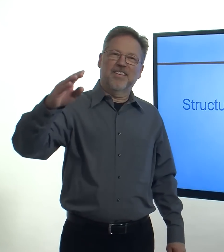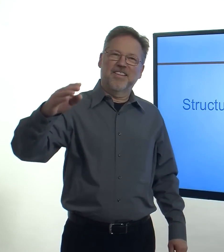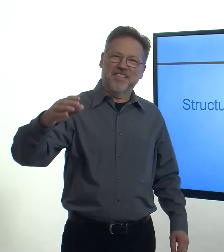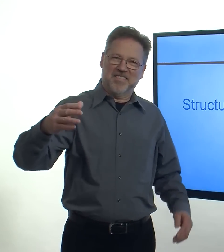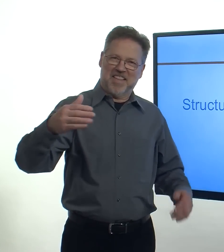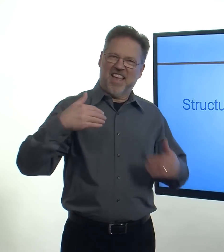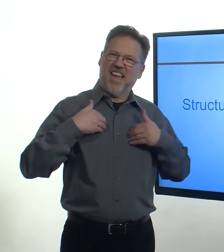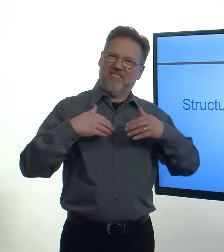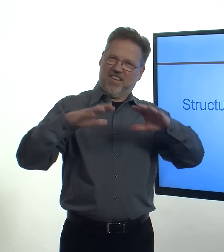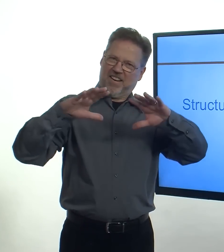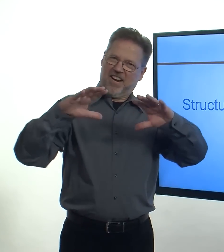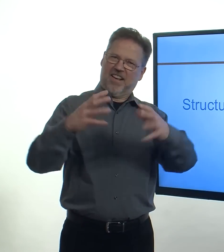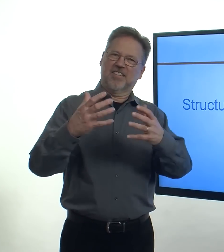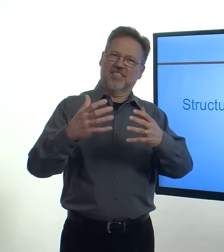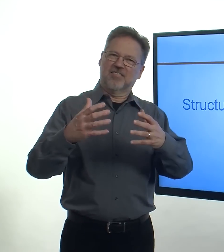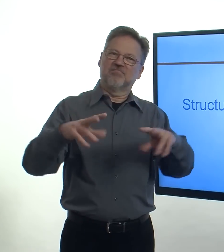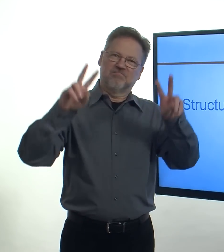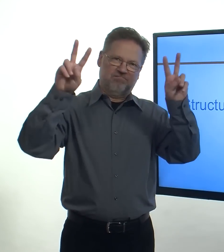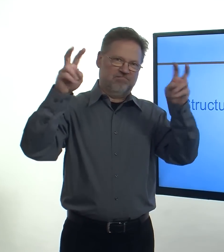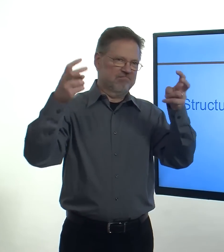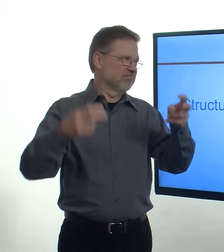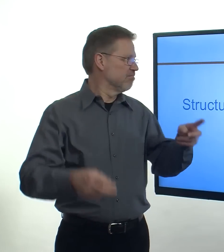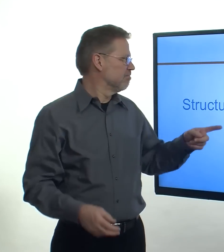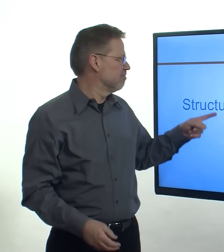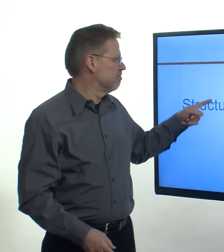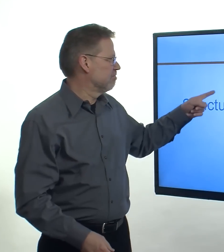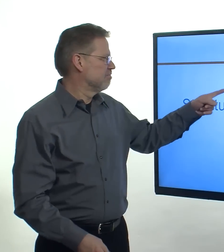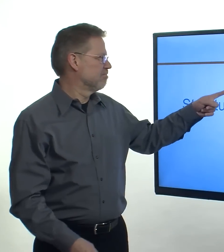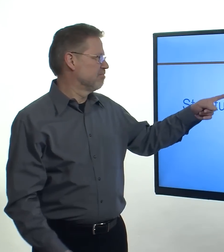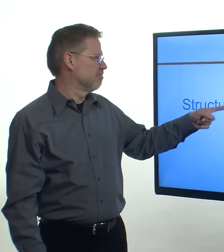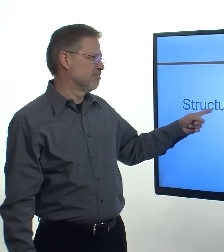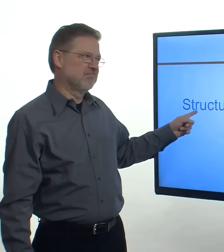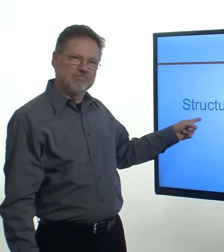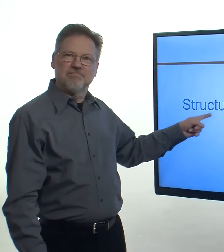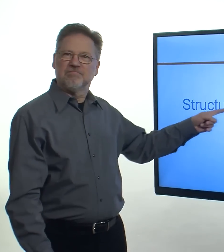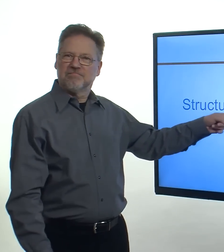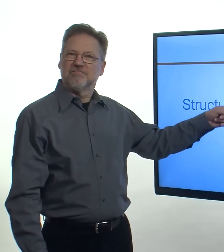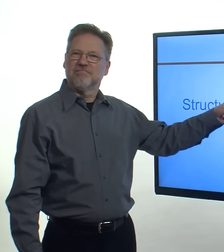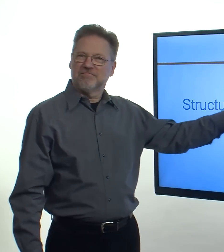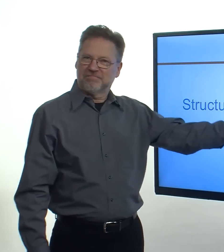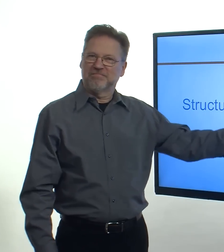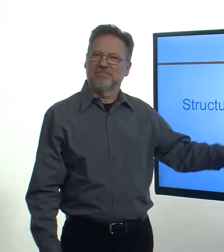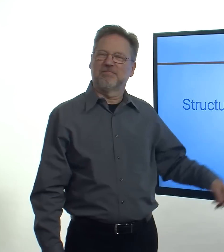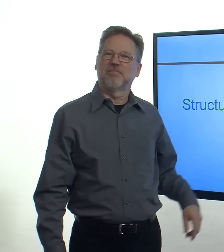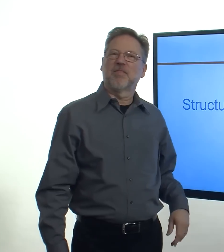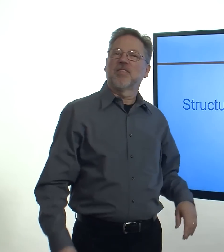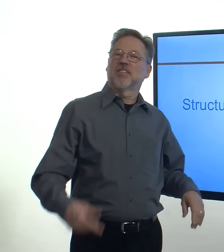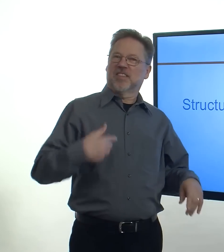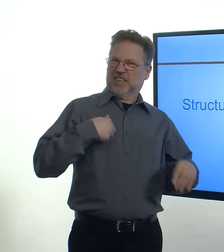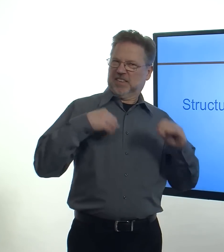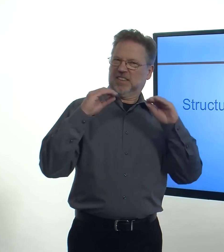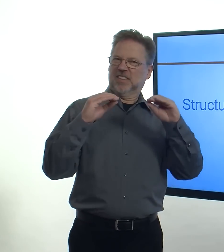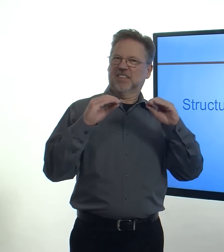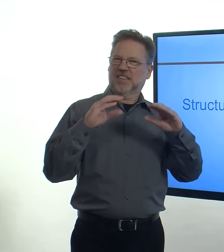Hi! This class is called “Sign Language Structure, Learning and Change.” I’ll